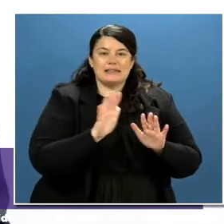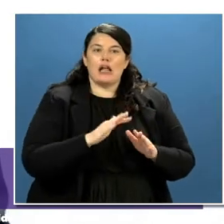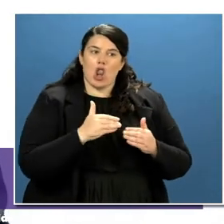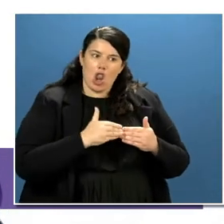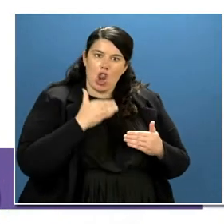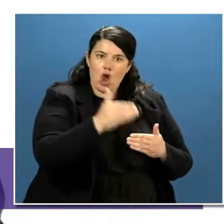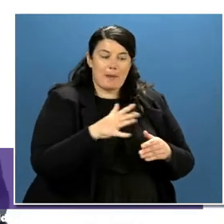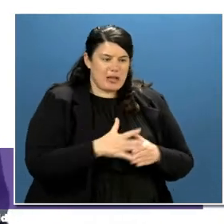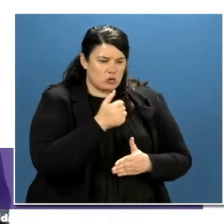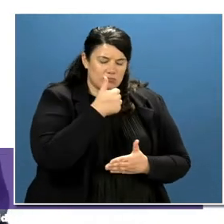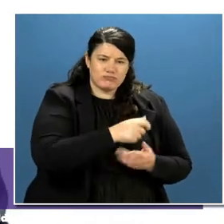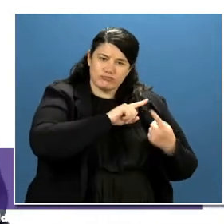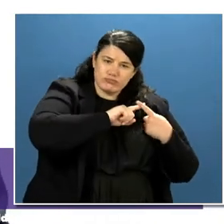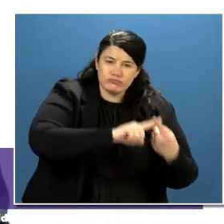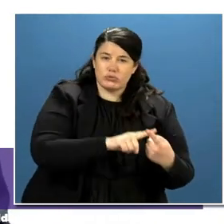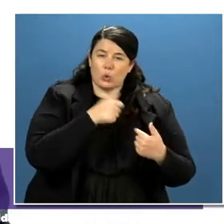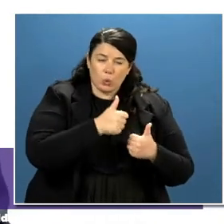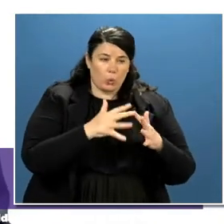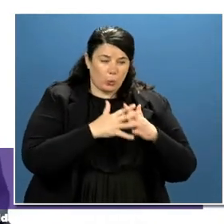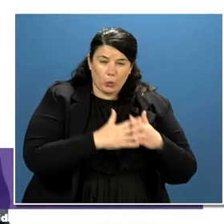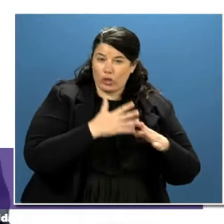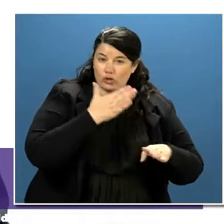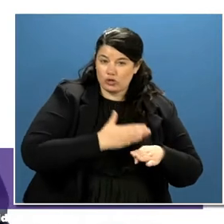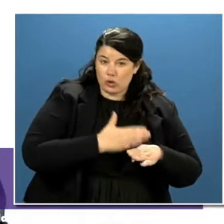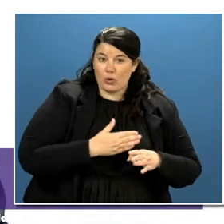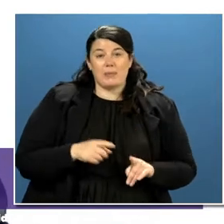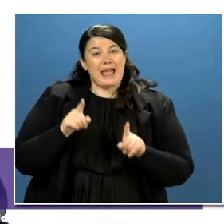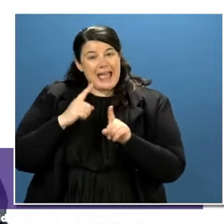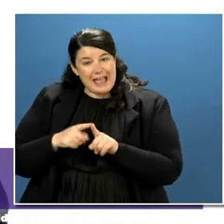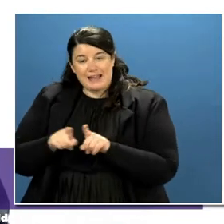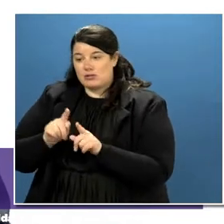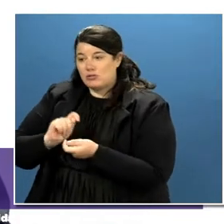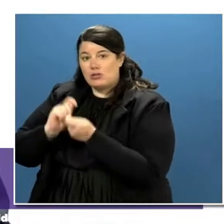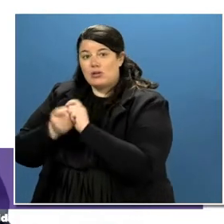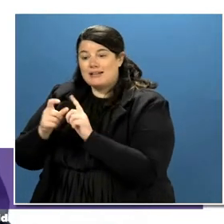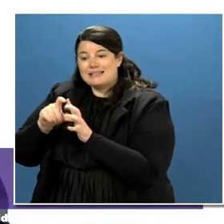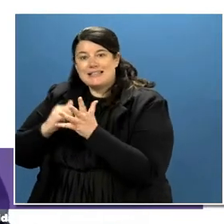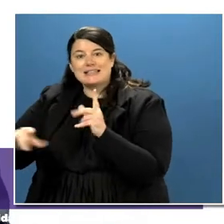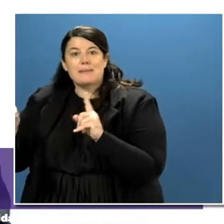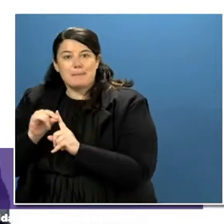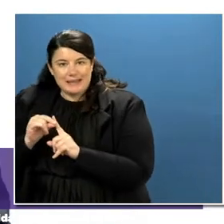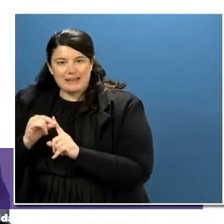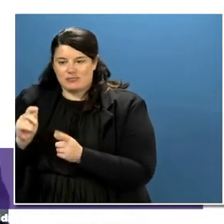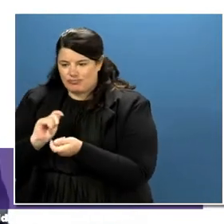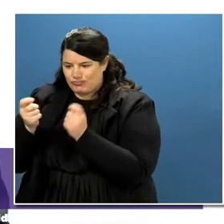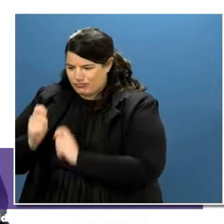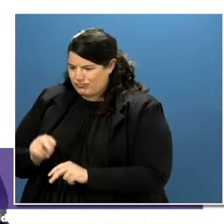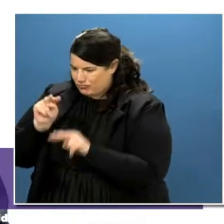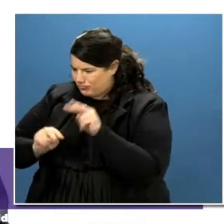And, finally, I would look very closely at reforming the Disability Support Pension and payments of that nature so that if a person was